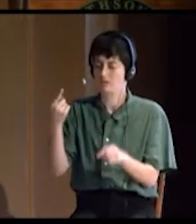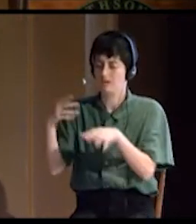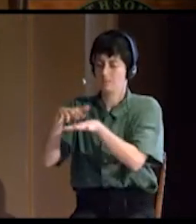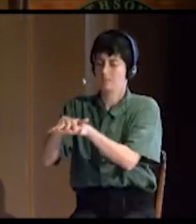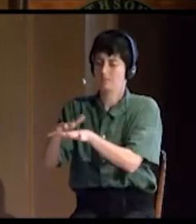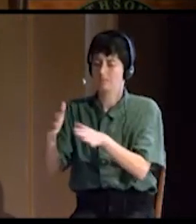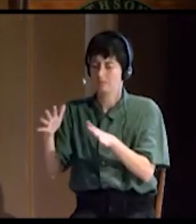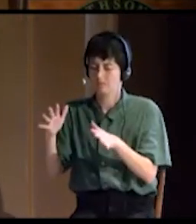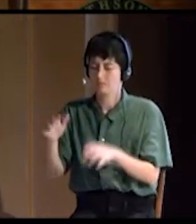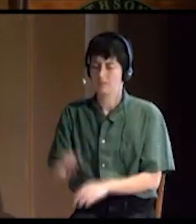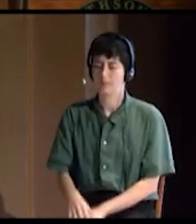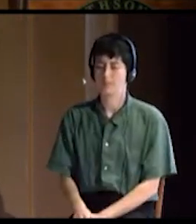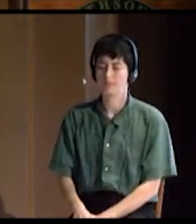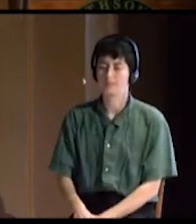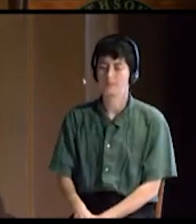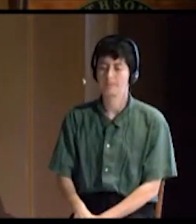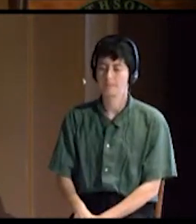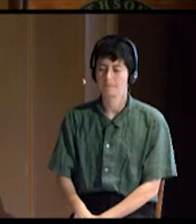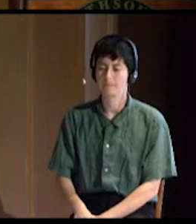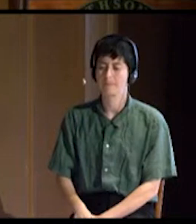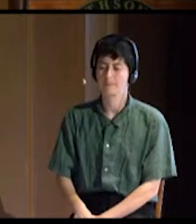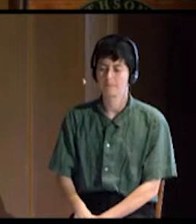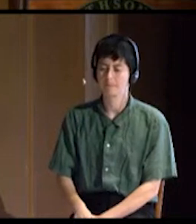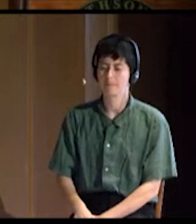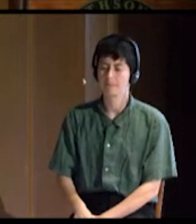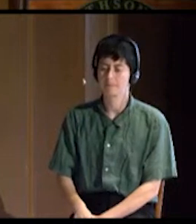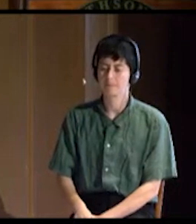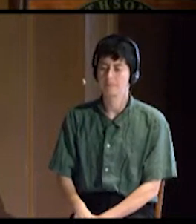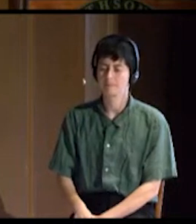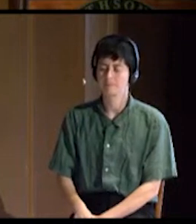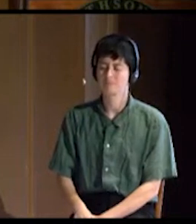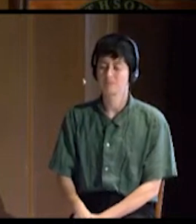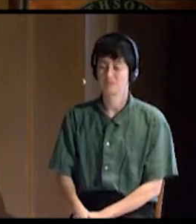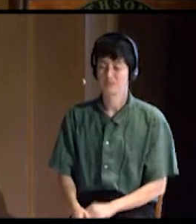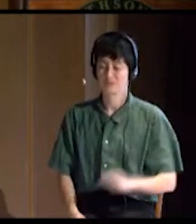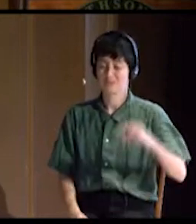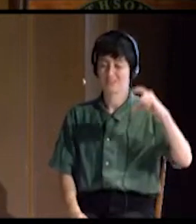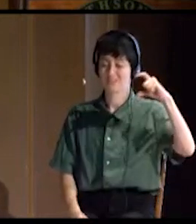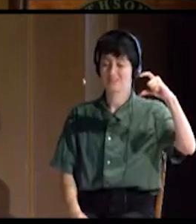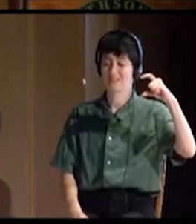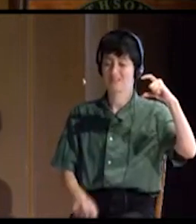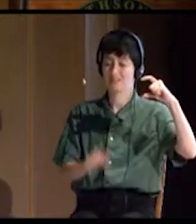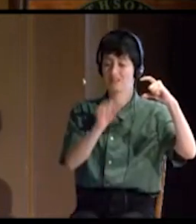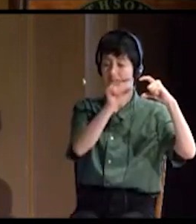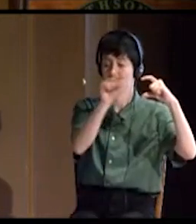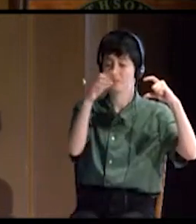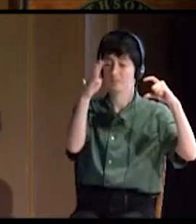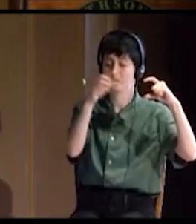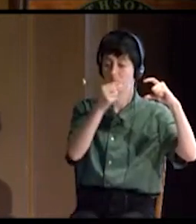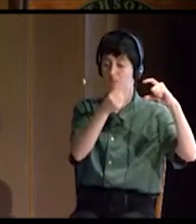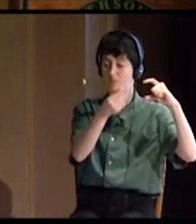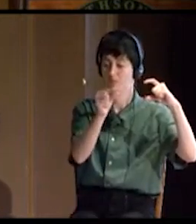to the solitary flower plus the corymbose group. But at the same time, it is 28.8% sister